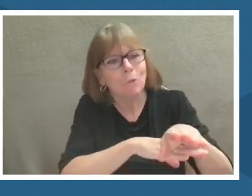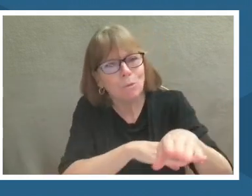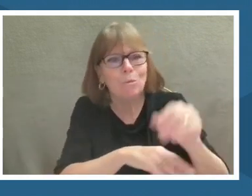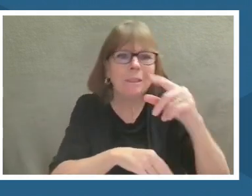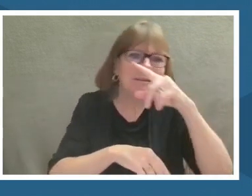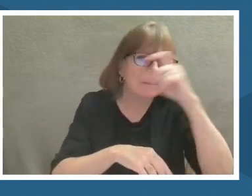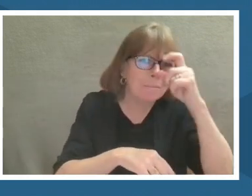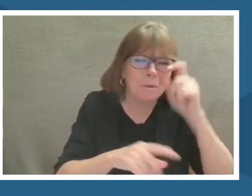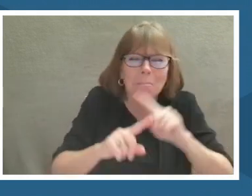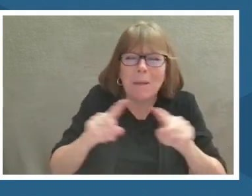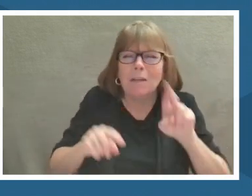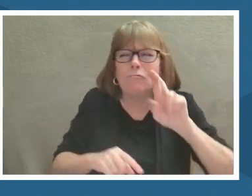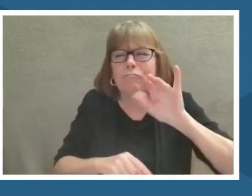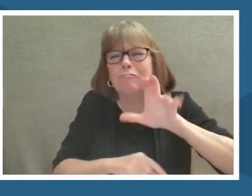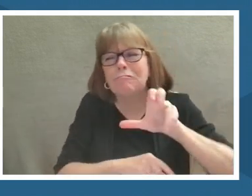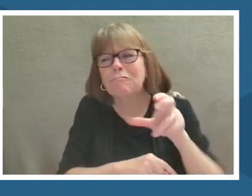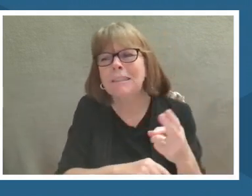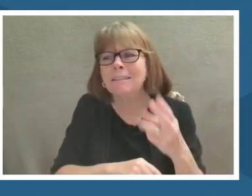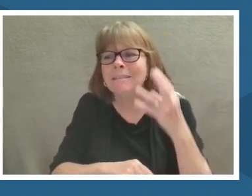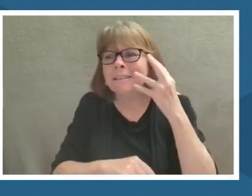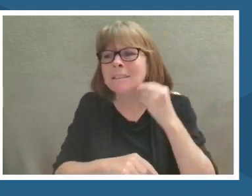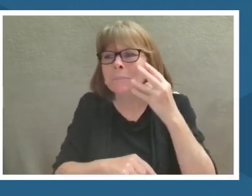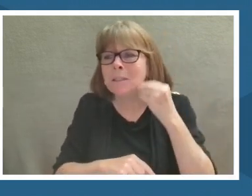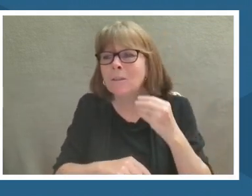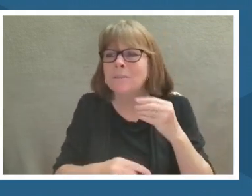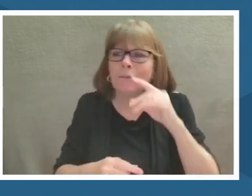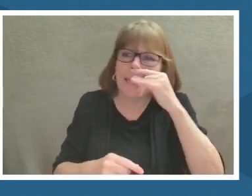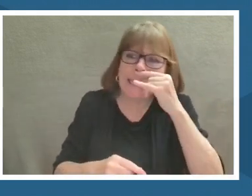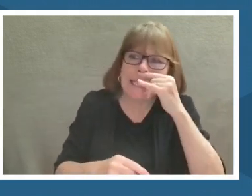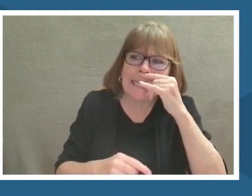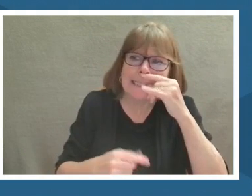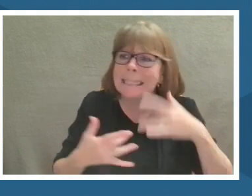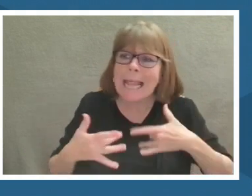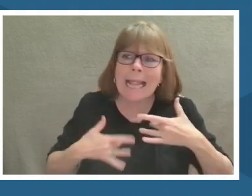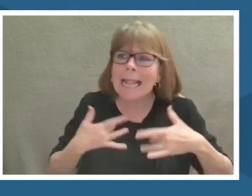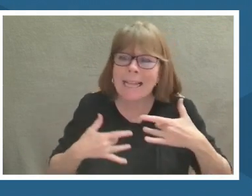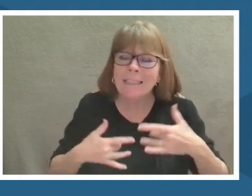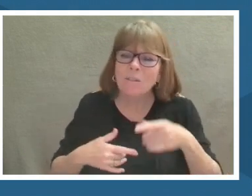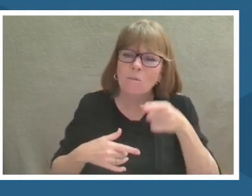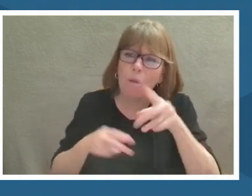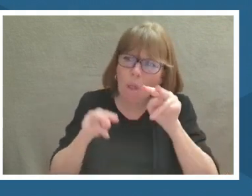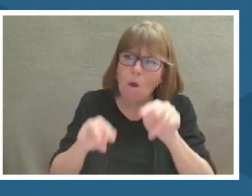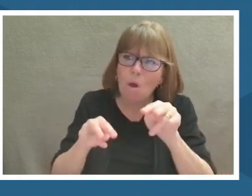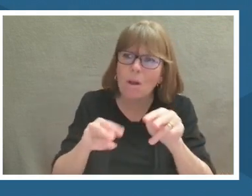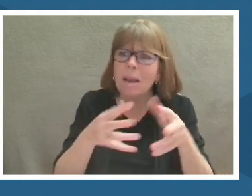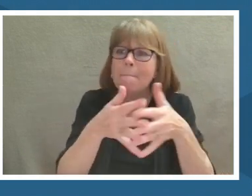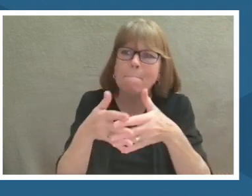uh i would just encourage folks to pursue their state